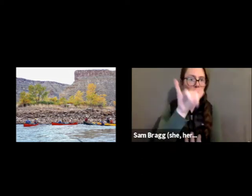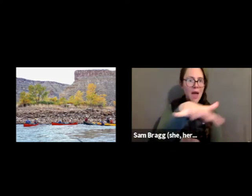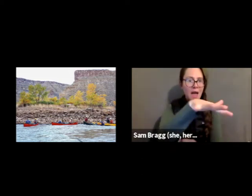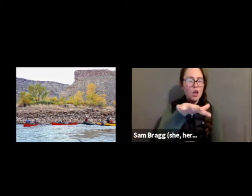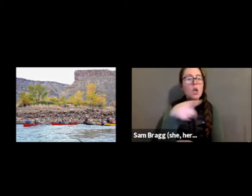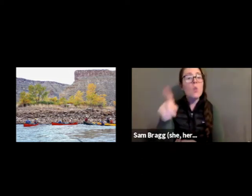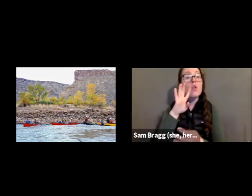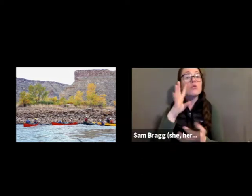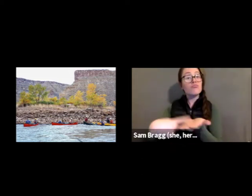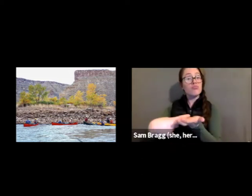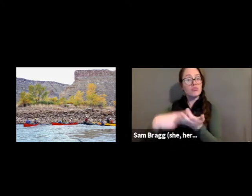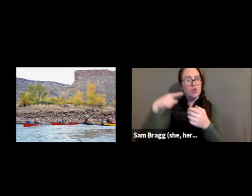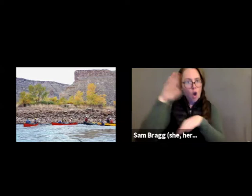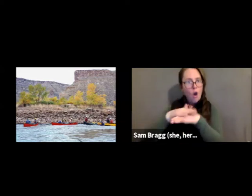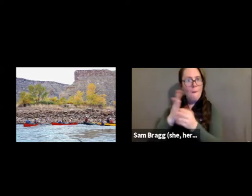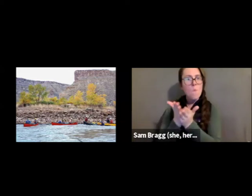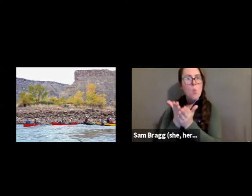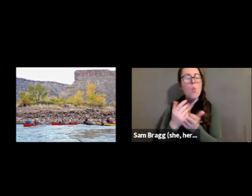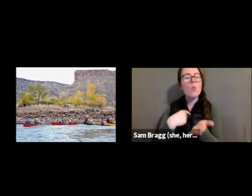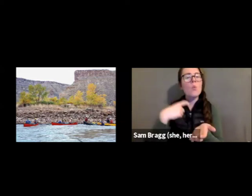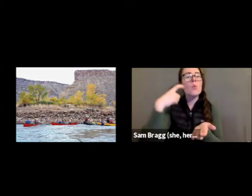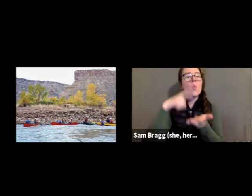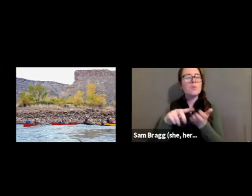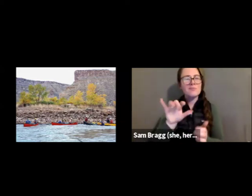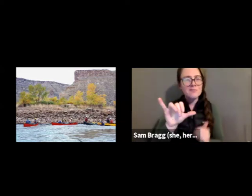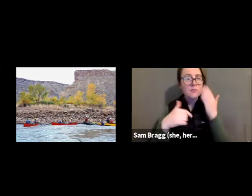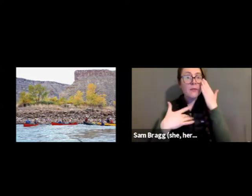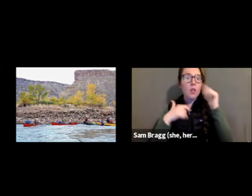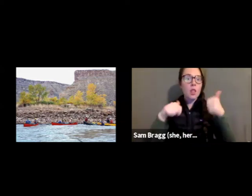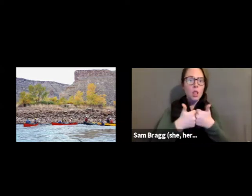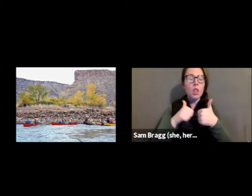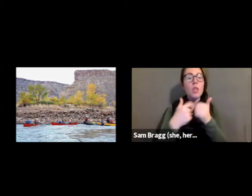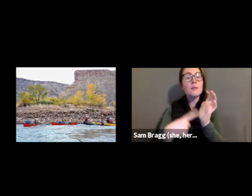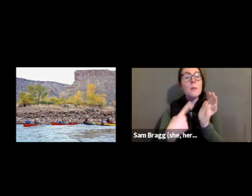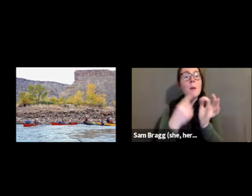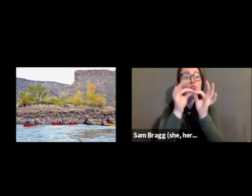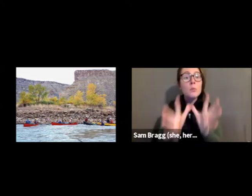speaking through how we were going to avoid those rough spots on the boat during the trip so we felt